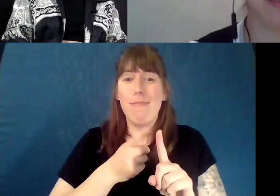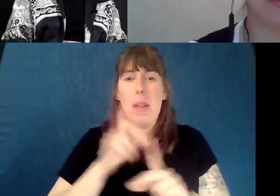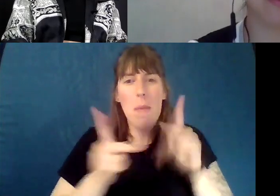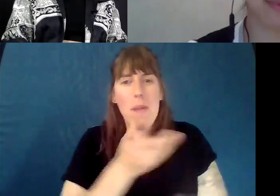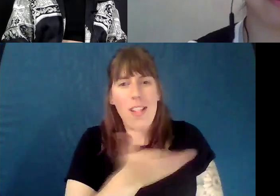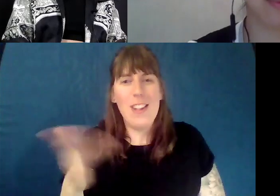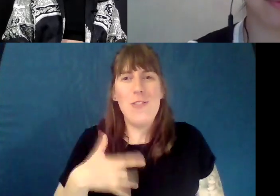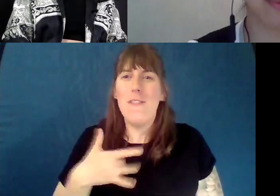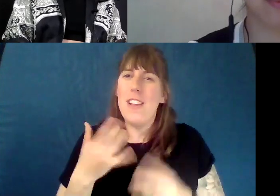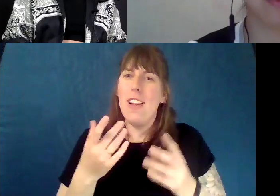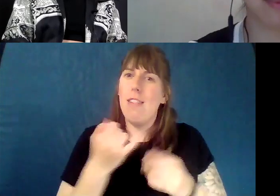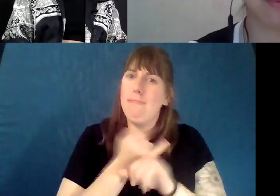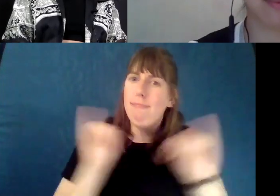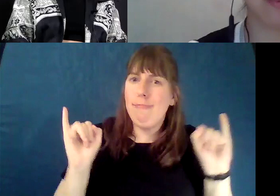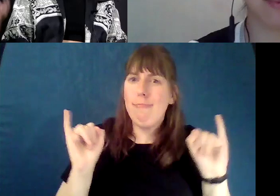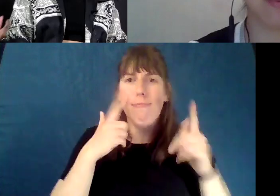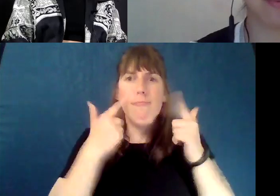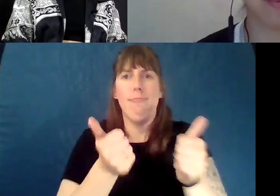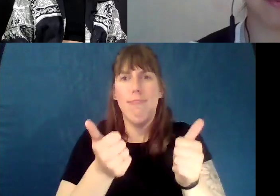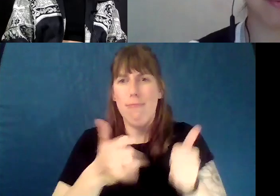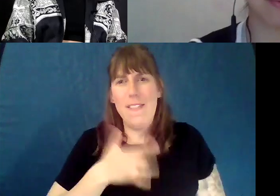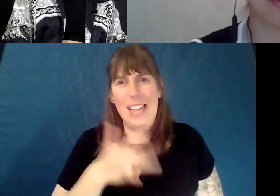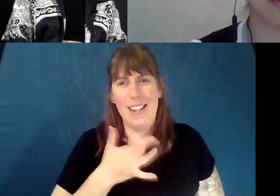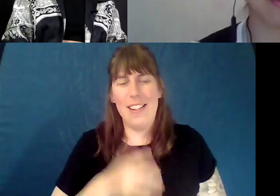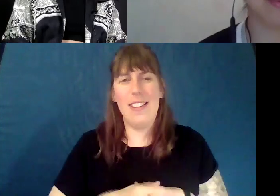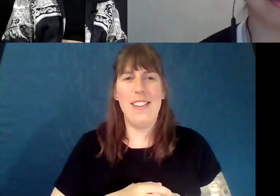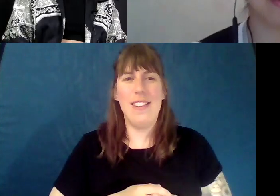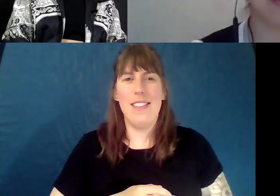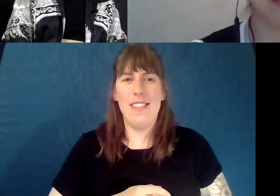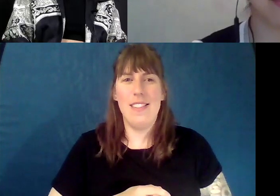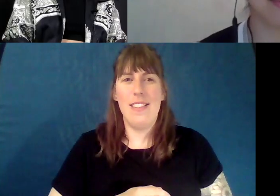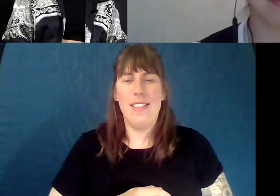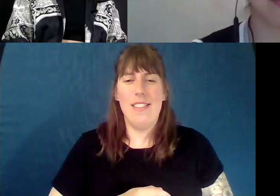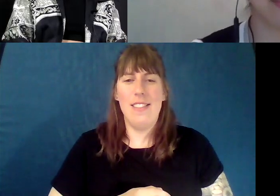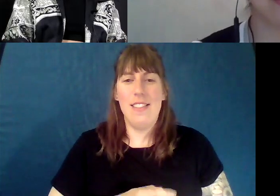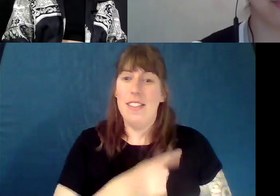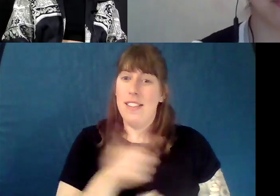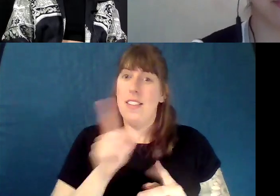to change the current, we want people to have agency to feel like they can change the current